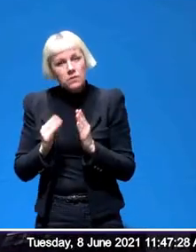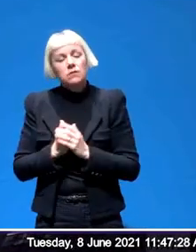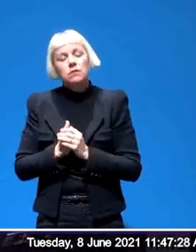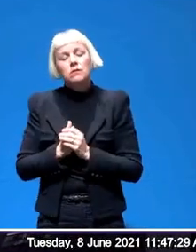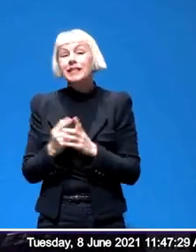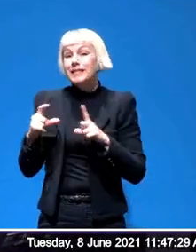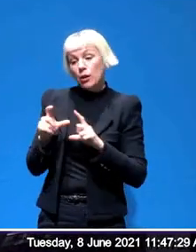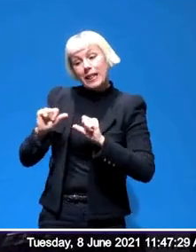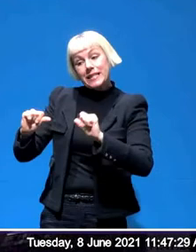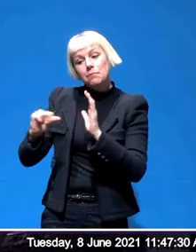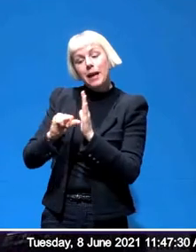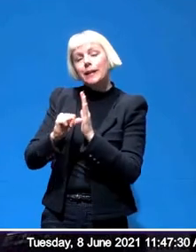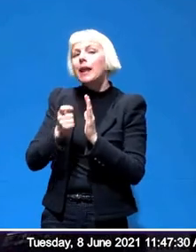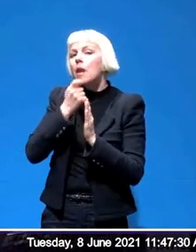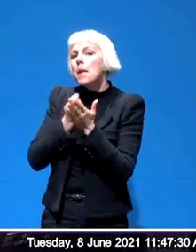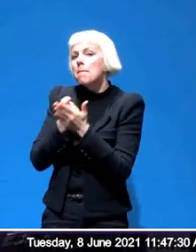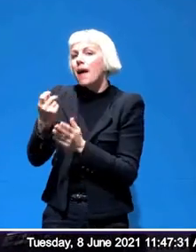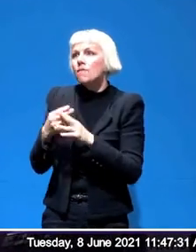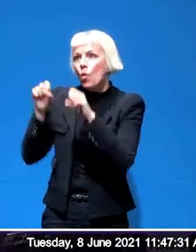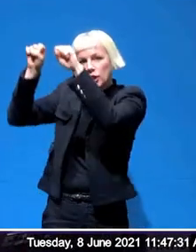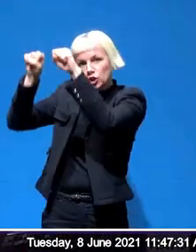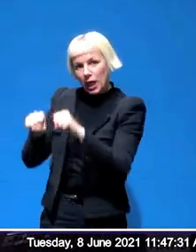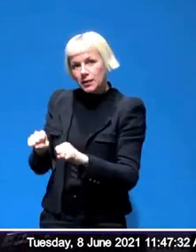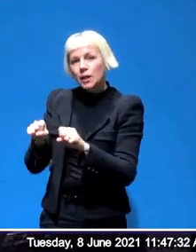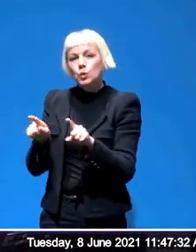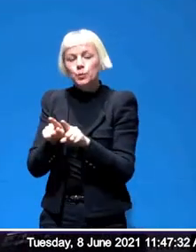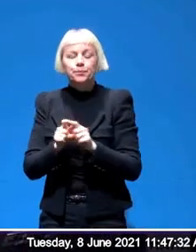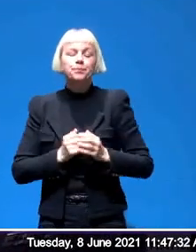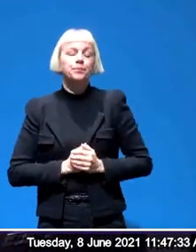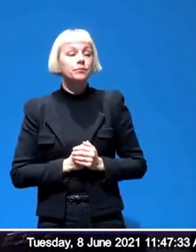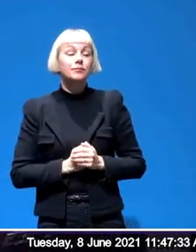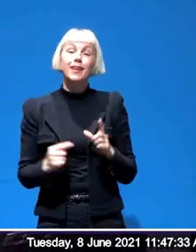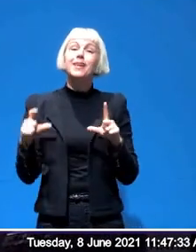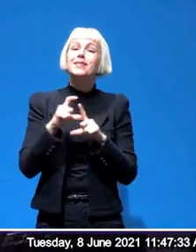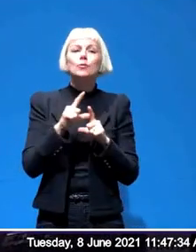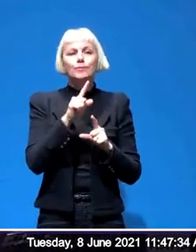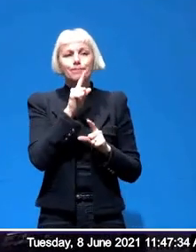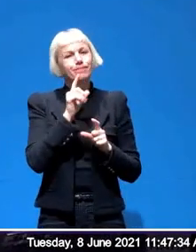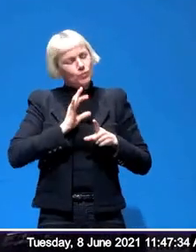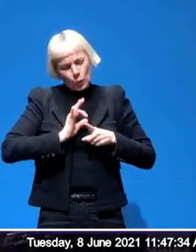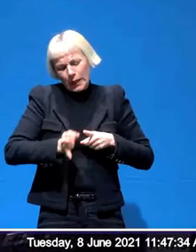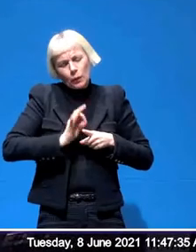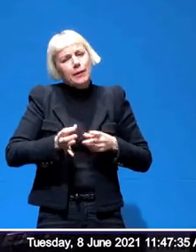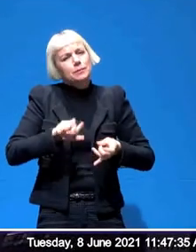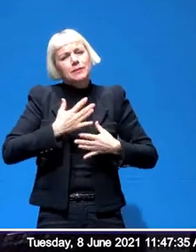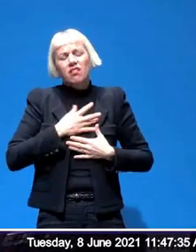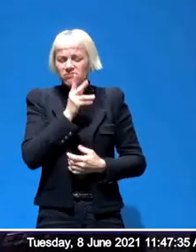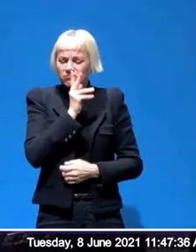Daniel has night-time incontinence and sometimes he will manage to saturate his sheets.